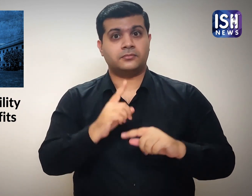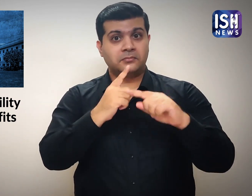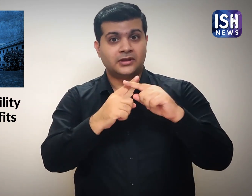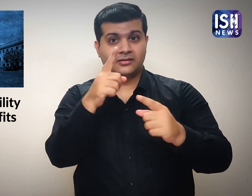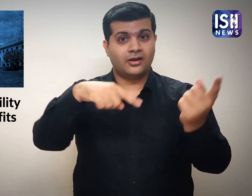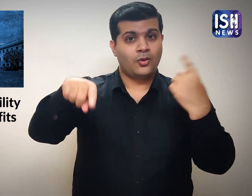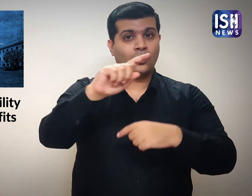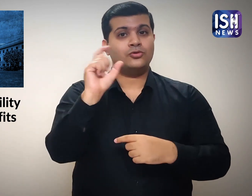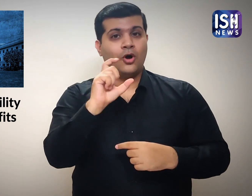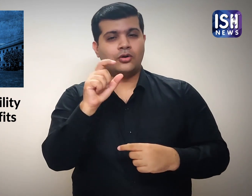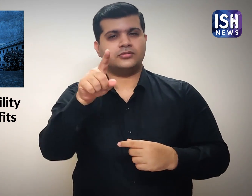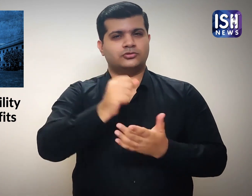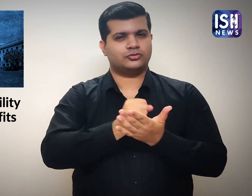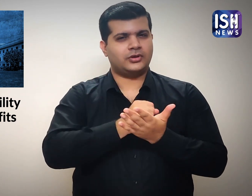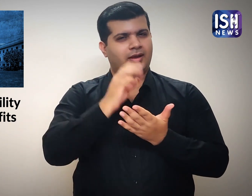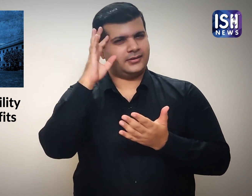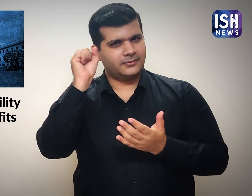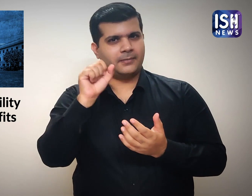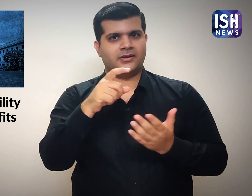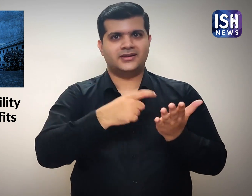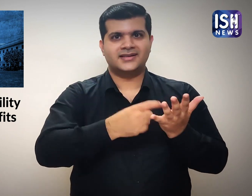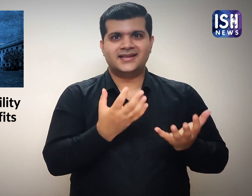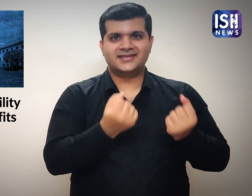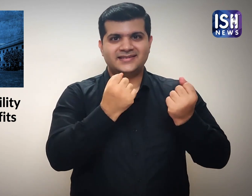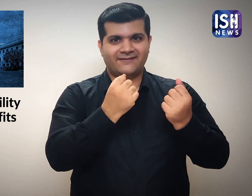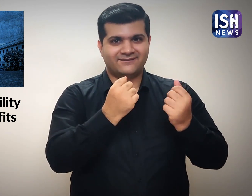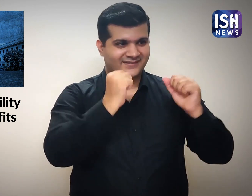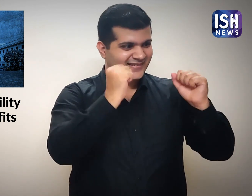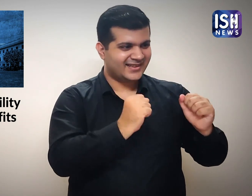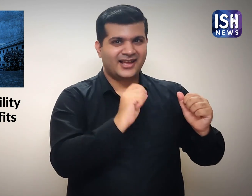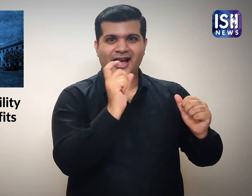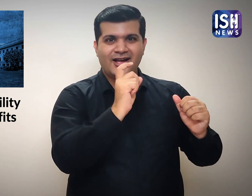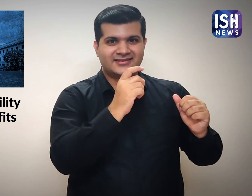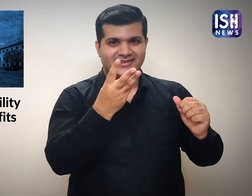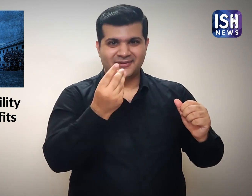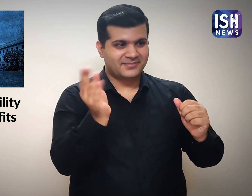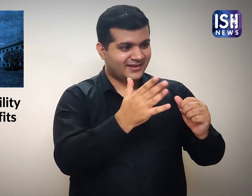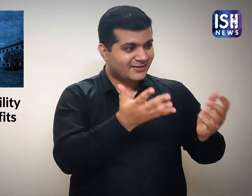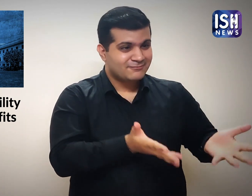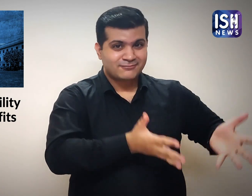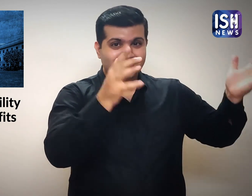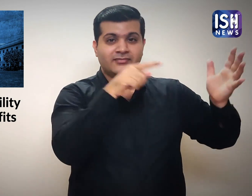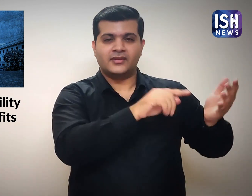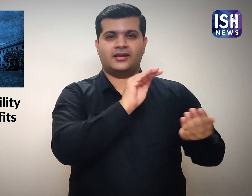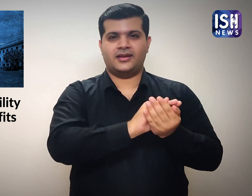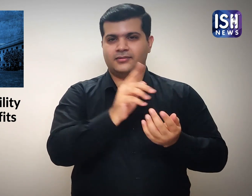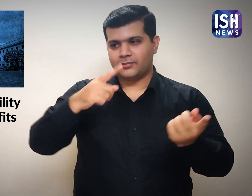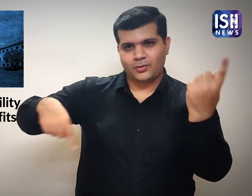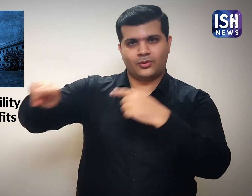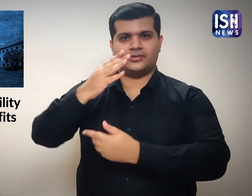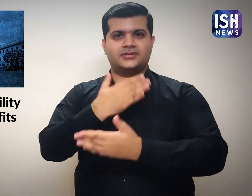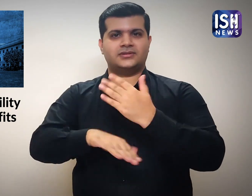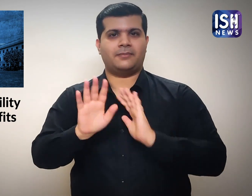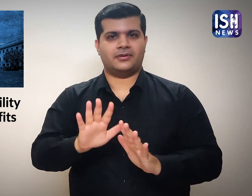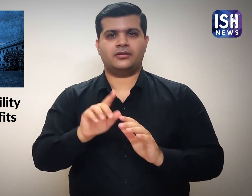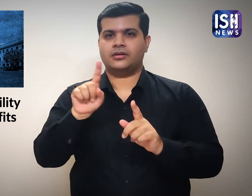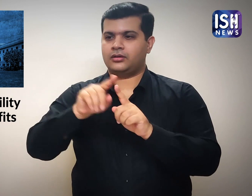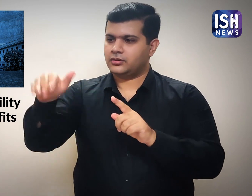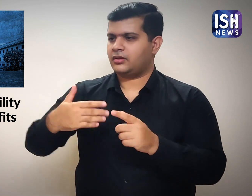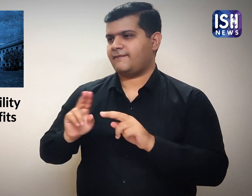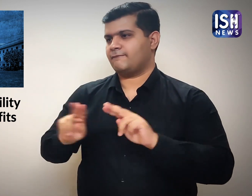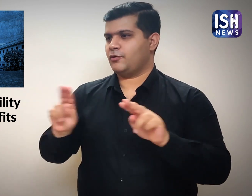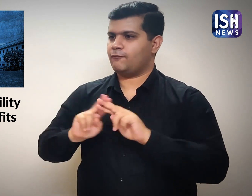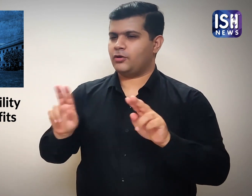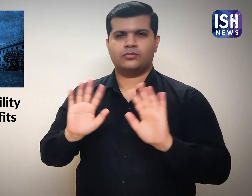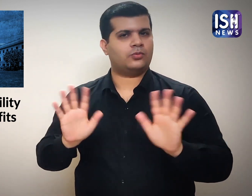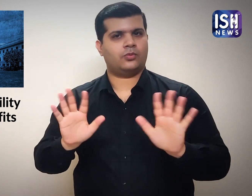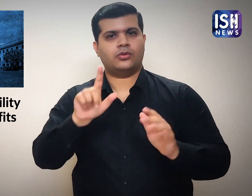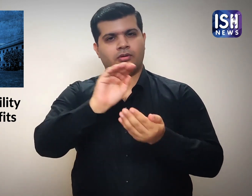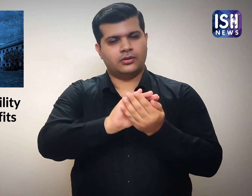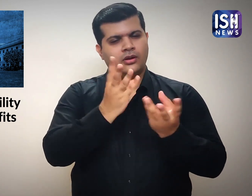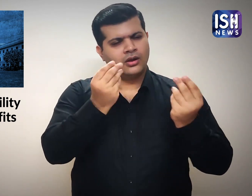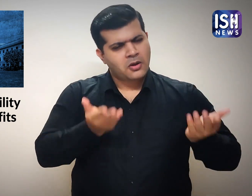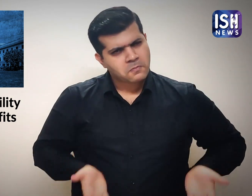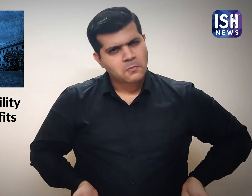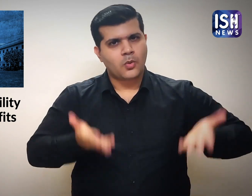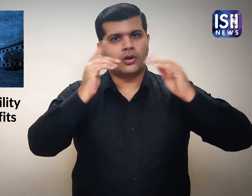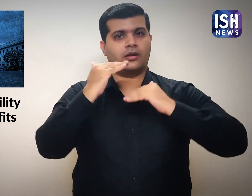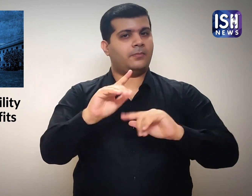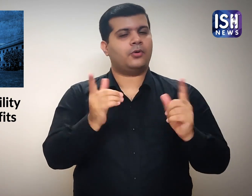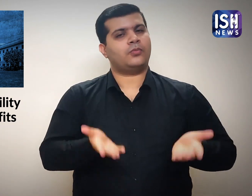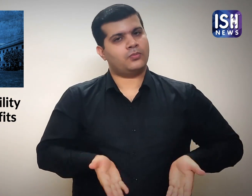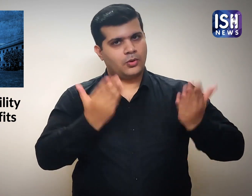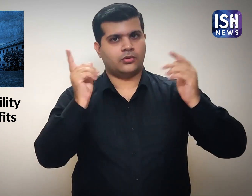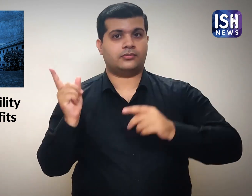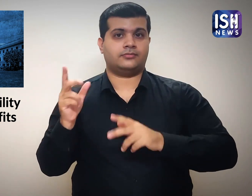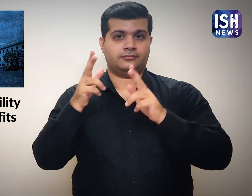They must also try to increase the number of seats to include students with disabilities.